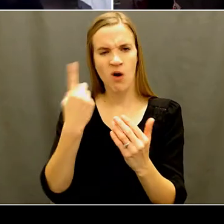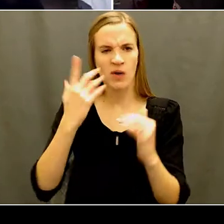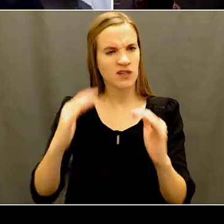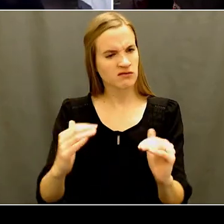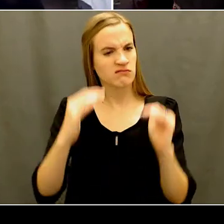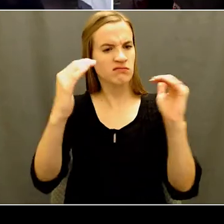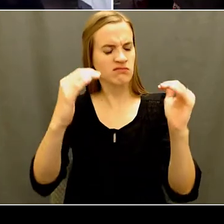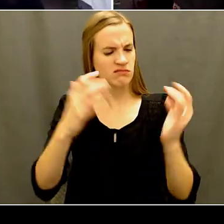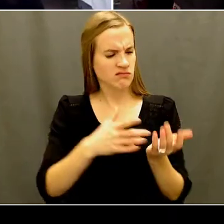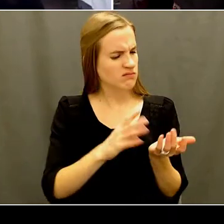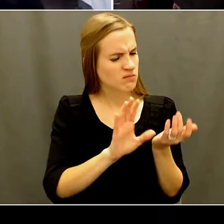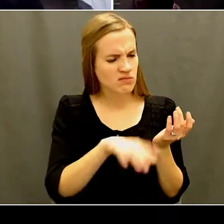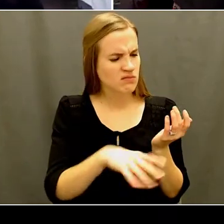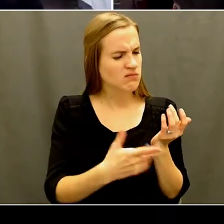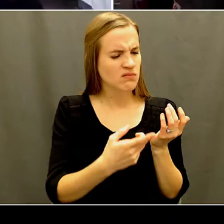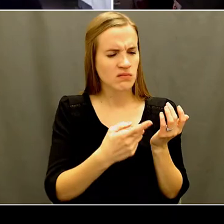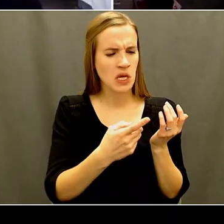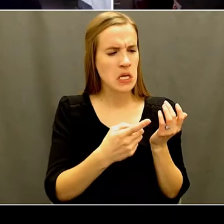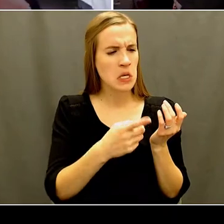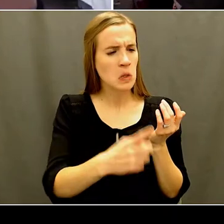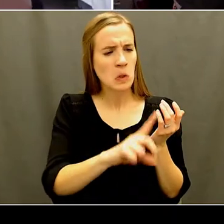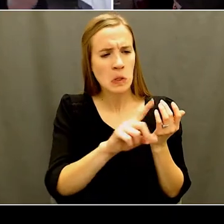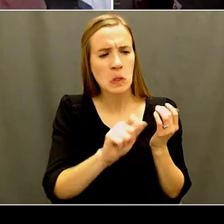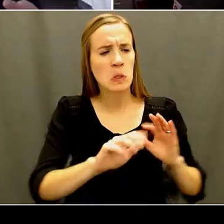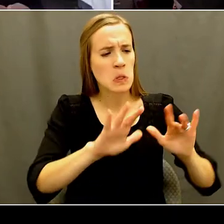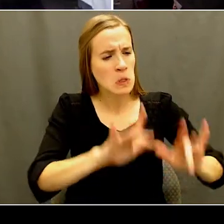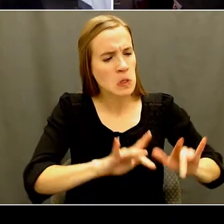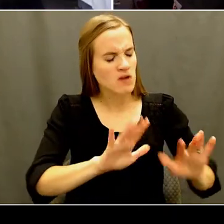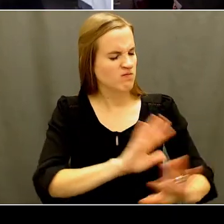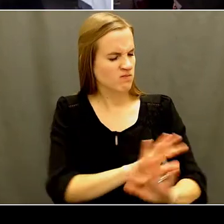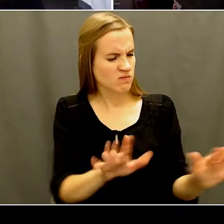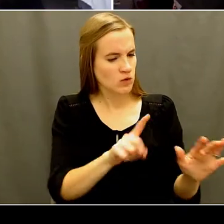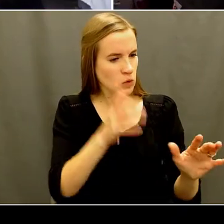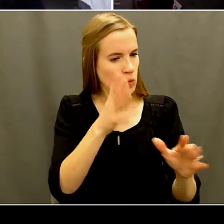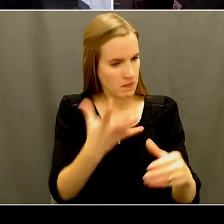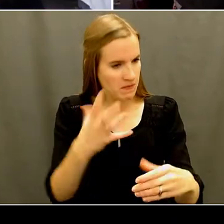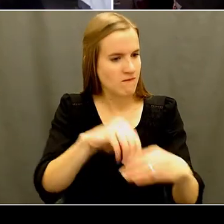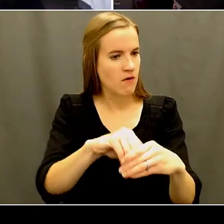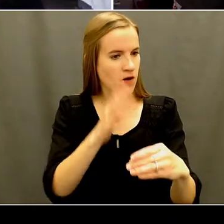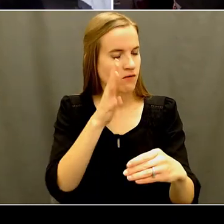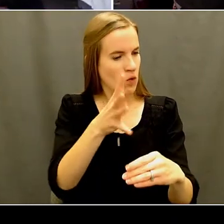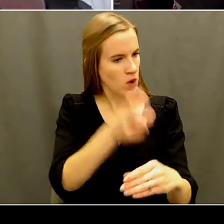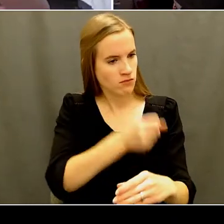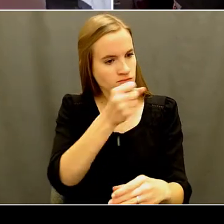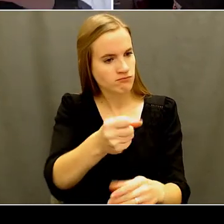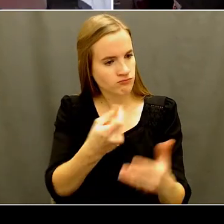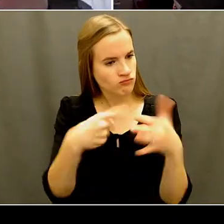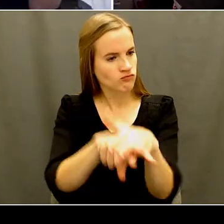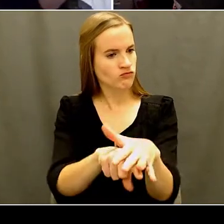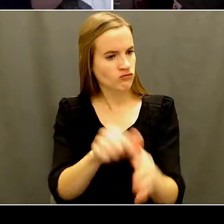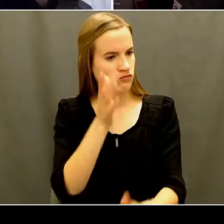integrated settings And, you know, as a child, especially because this is, this